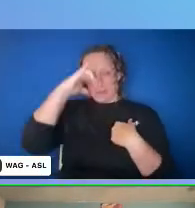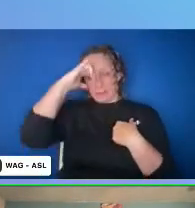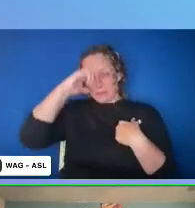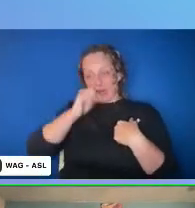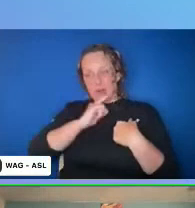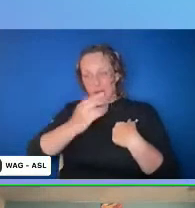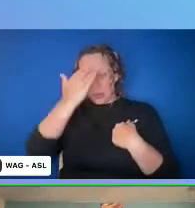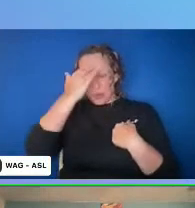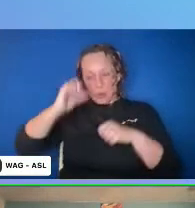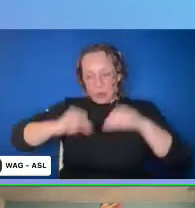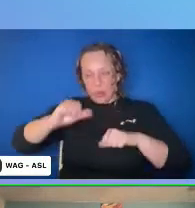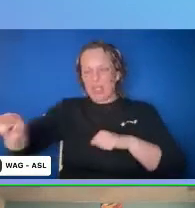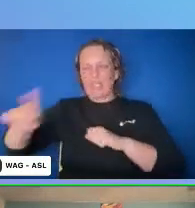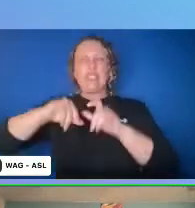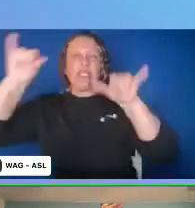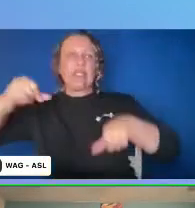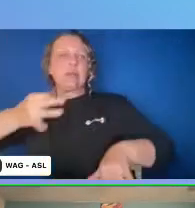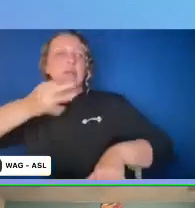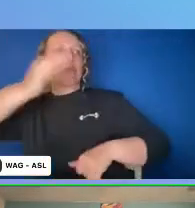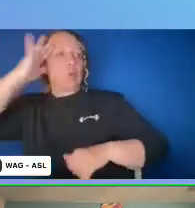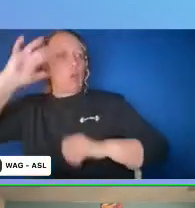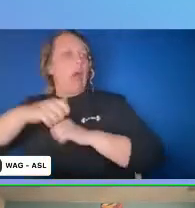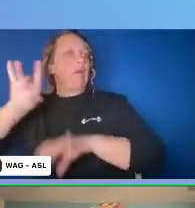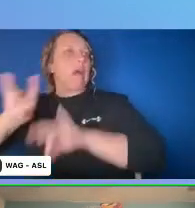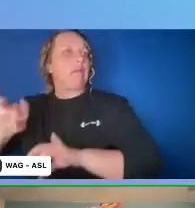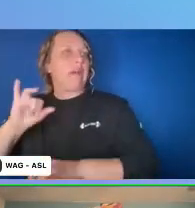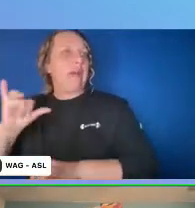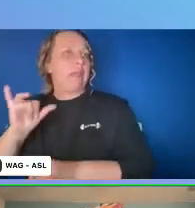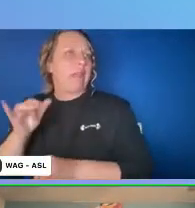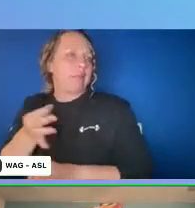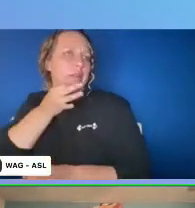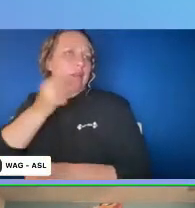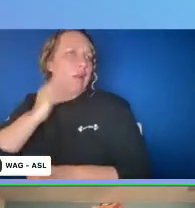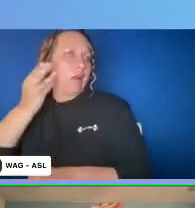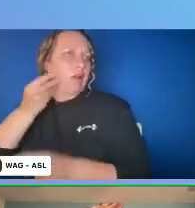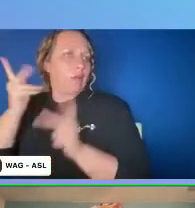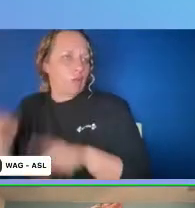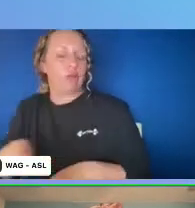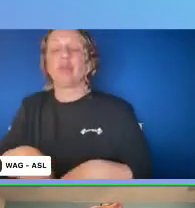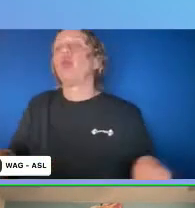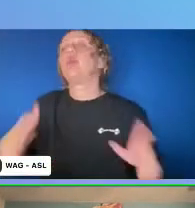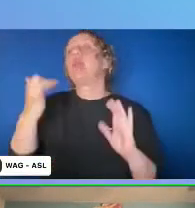So probably better than I can describe would be a demo for those of you who learn that way.